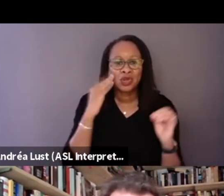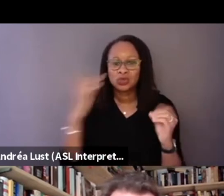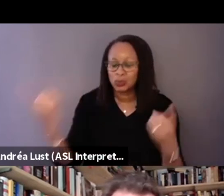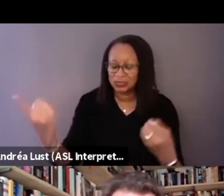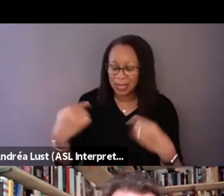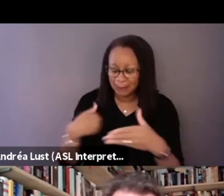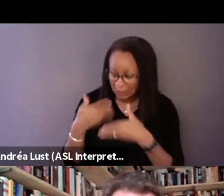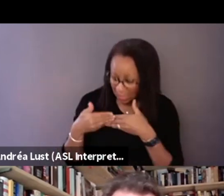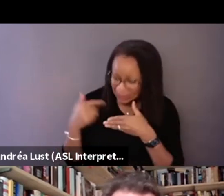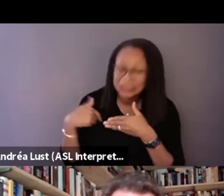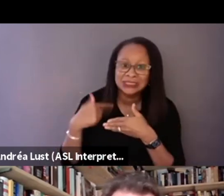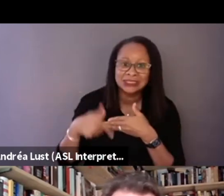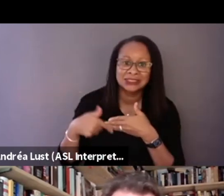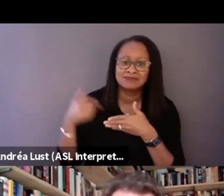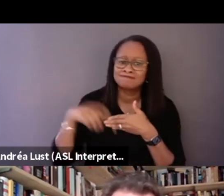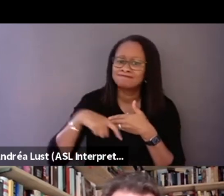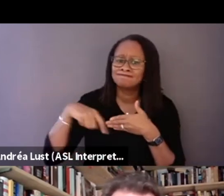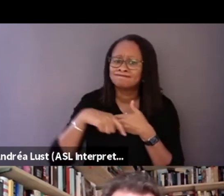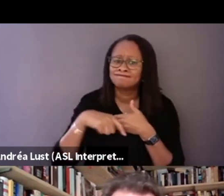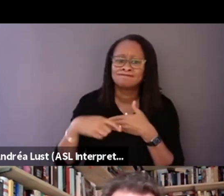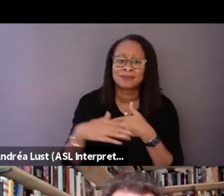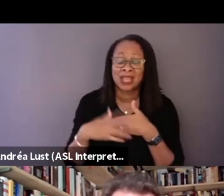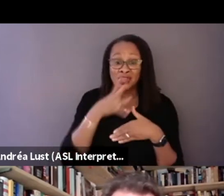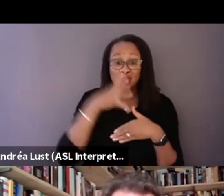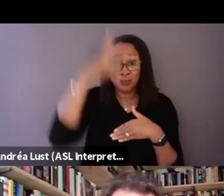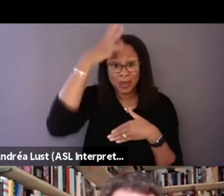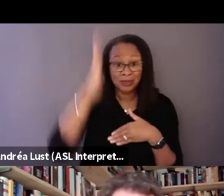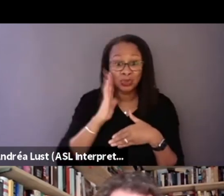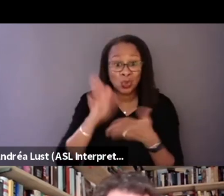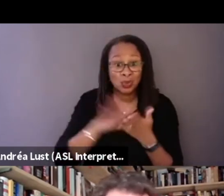Like your parents are gonna get sick.